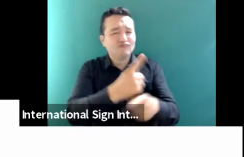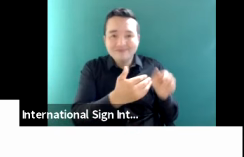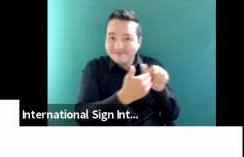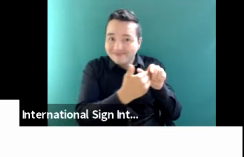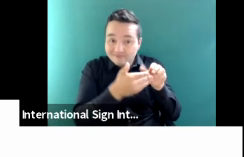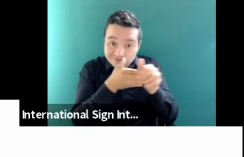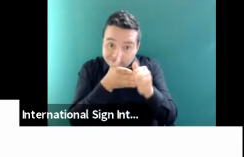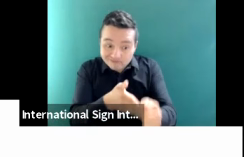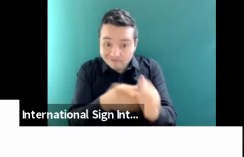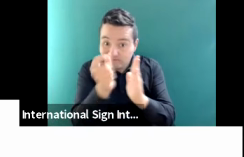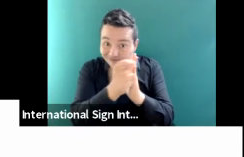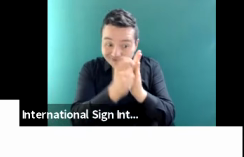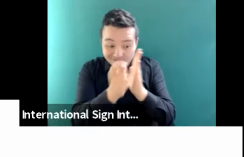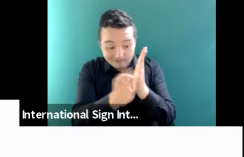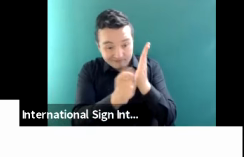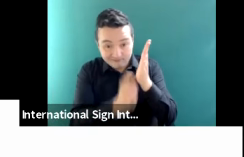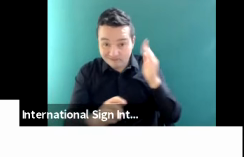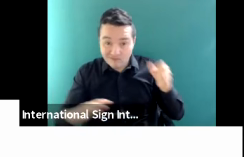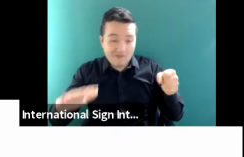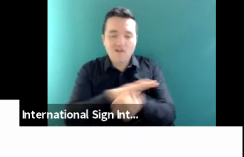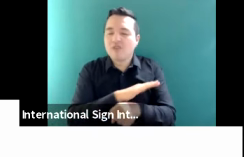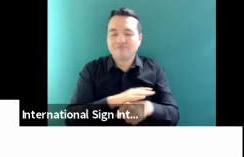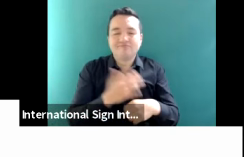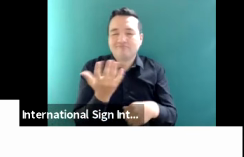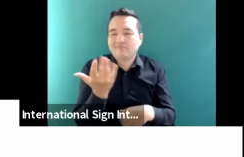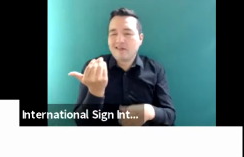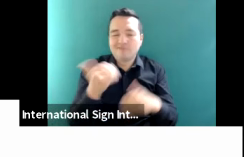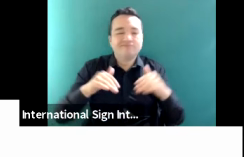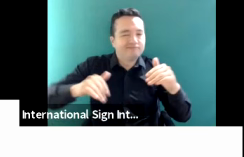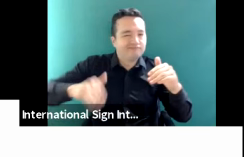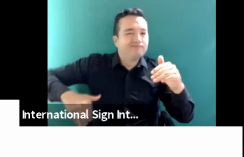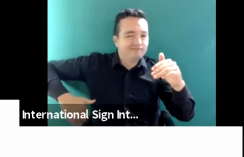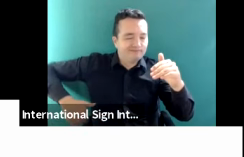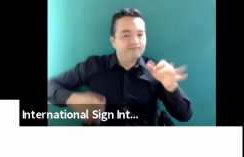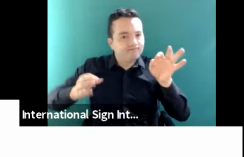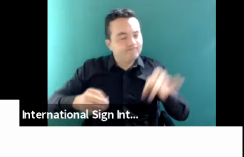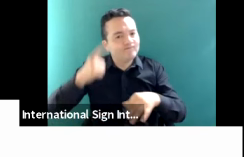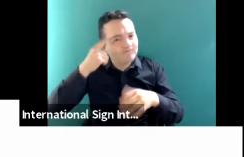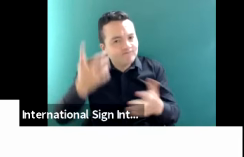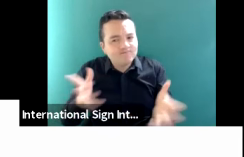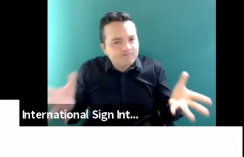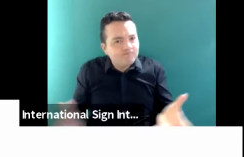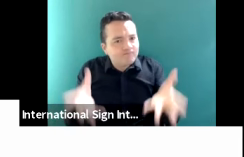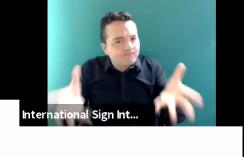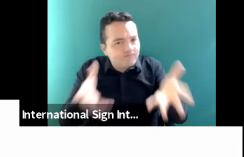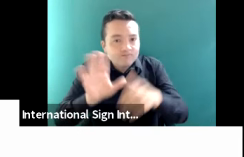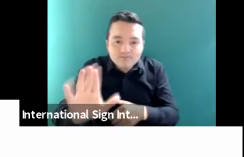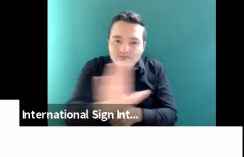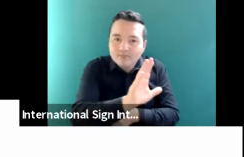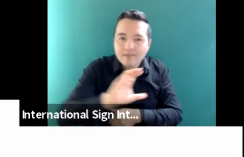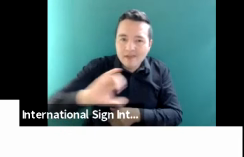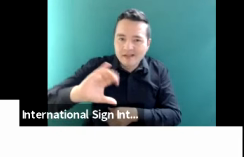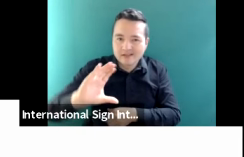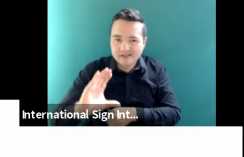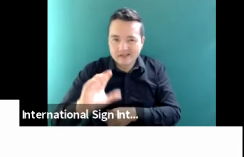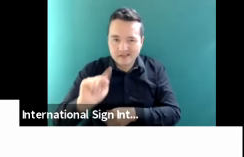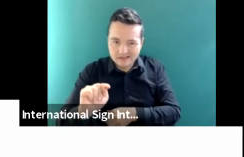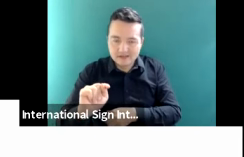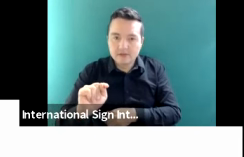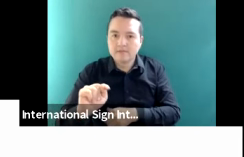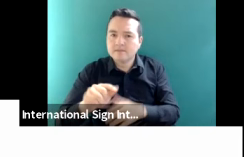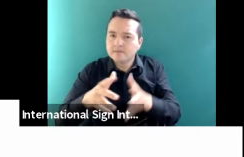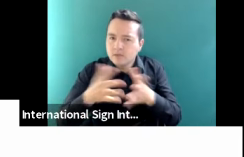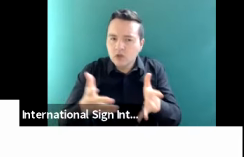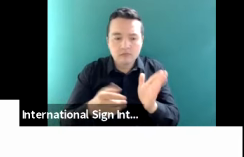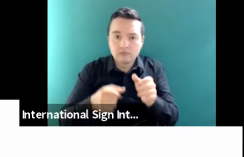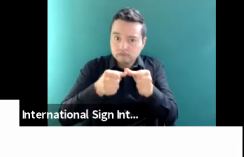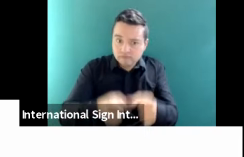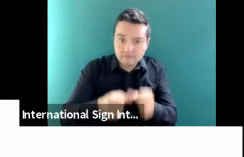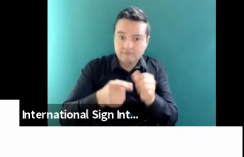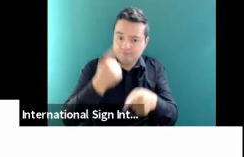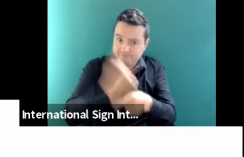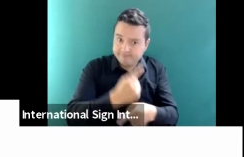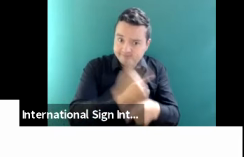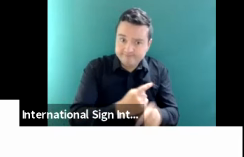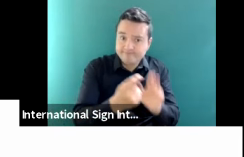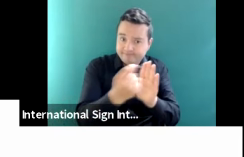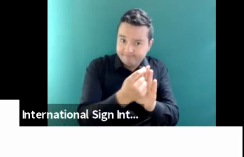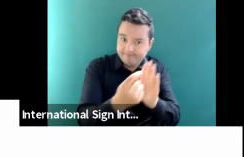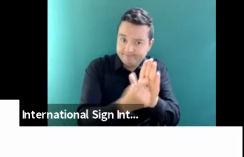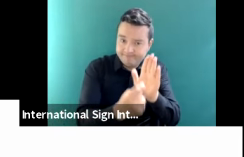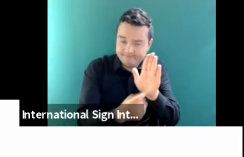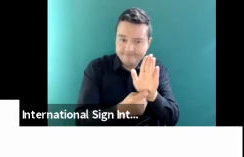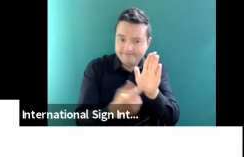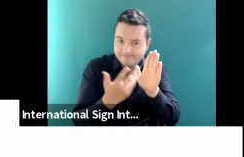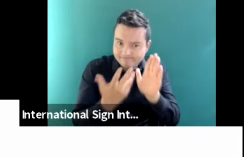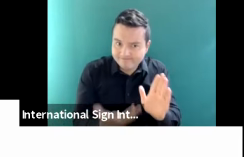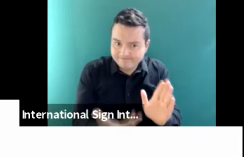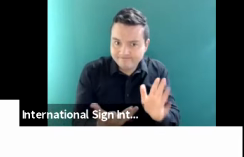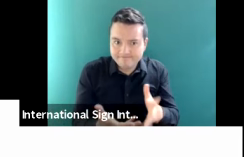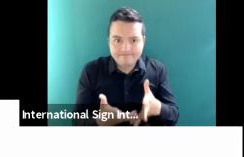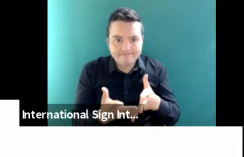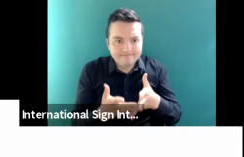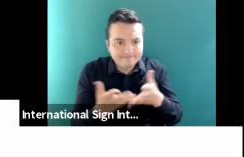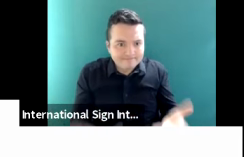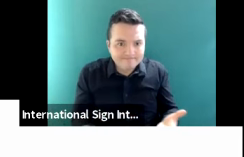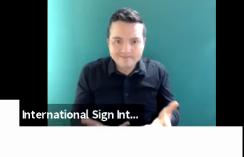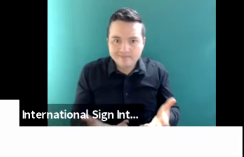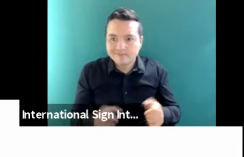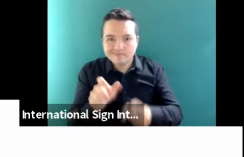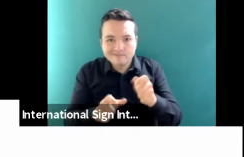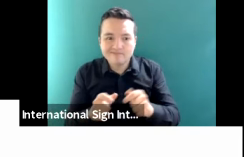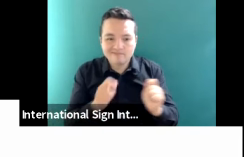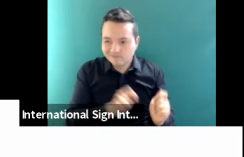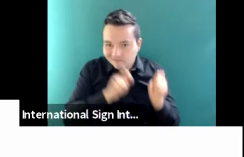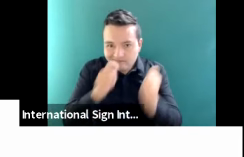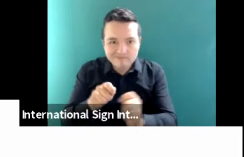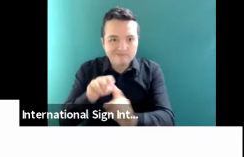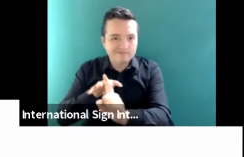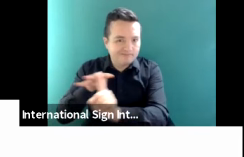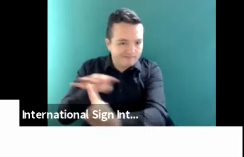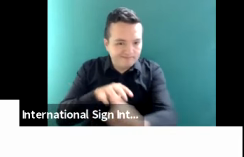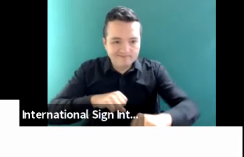The implementation is still lagging behind.